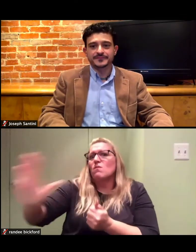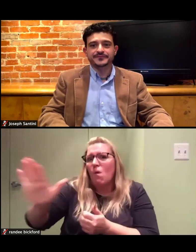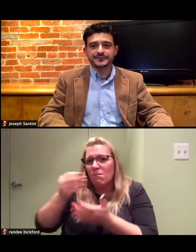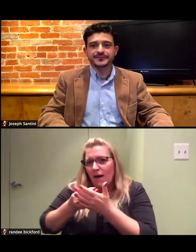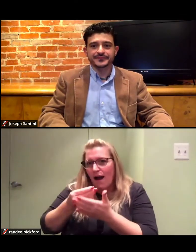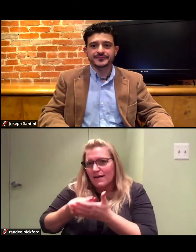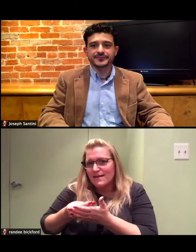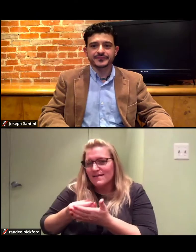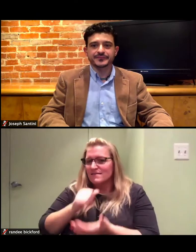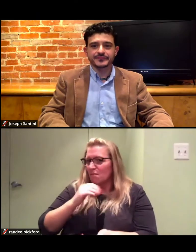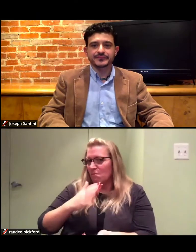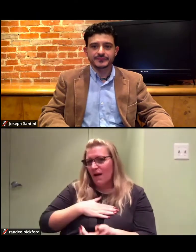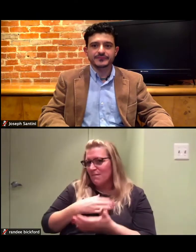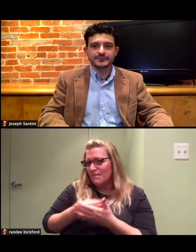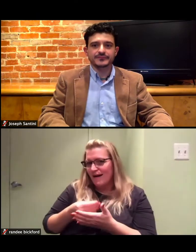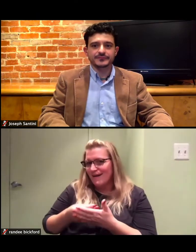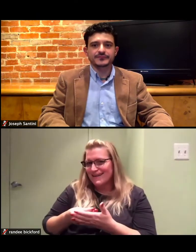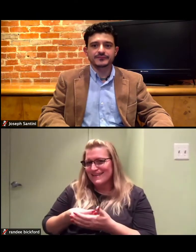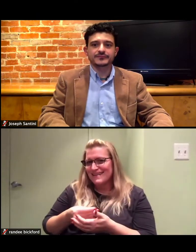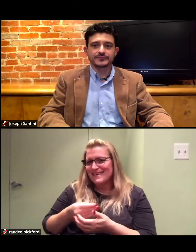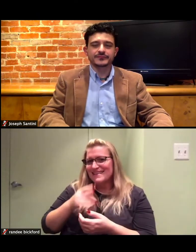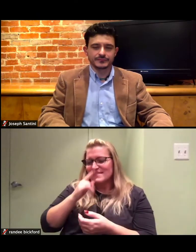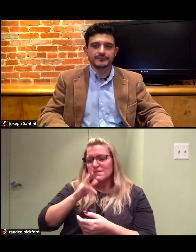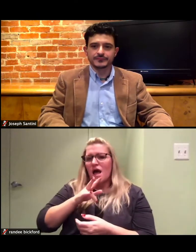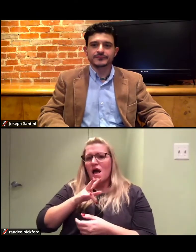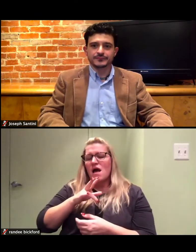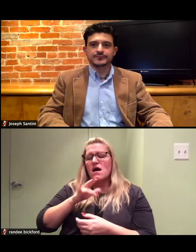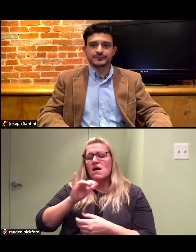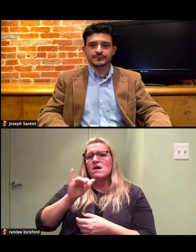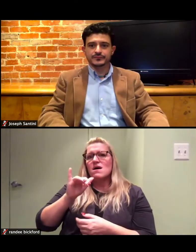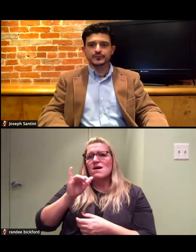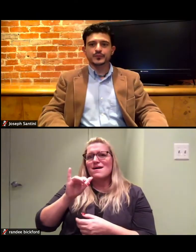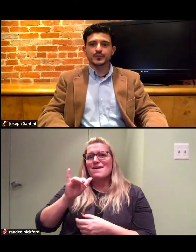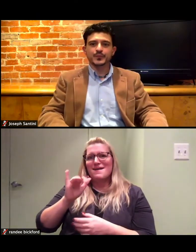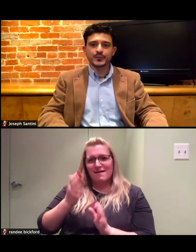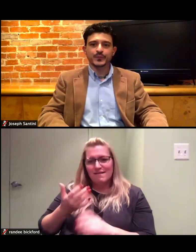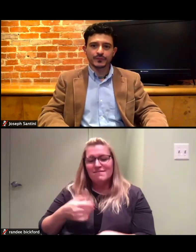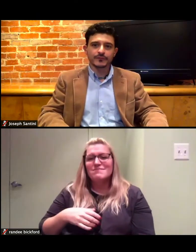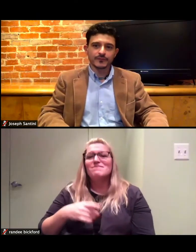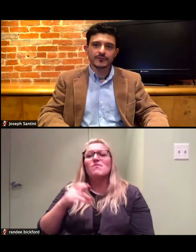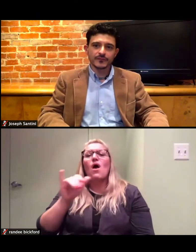rather than us buying things for them, giving them an allowance and letting them buy with their money